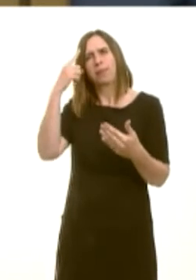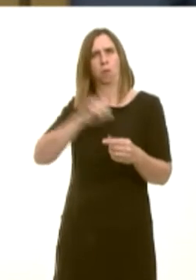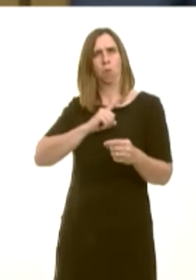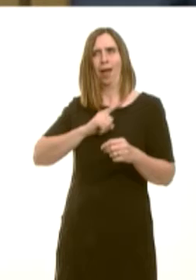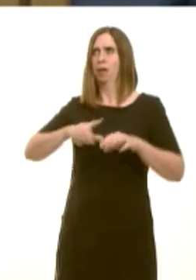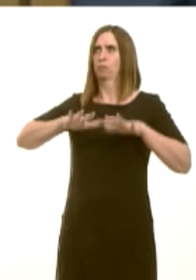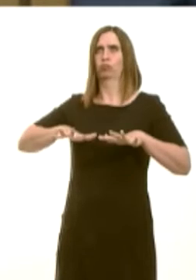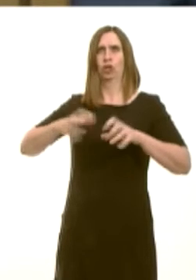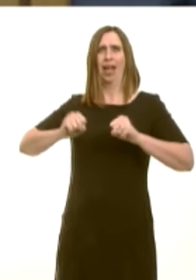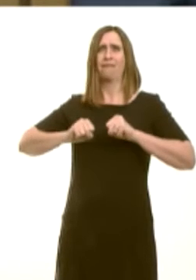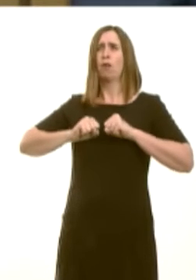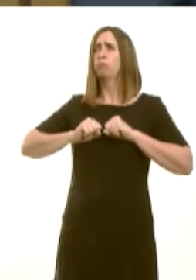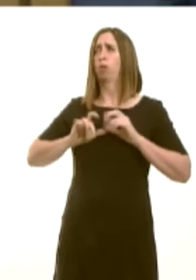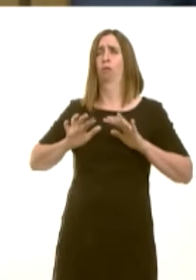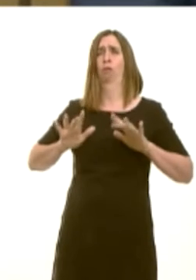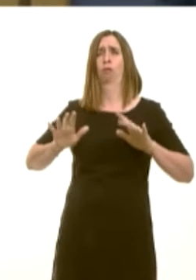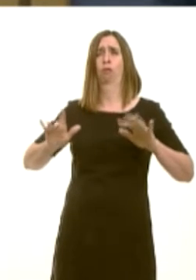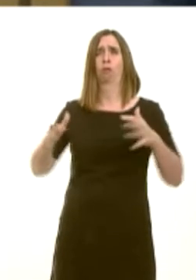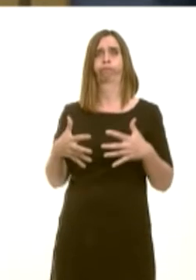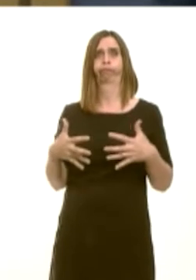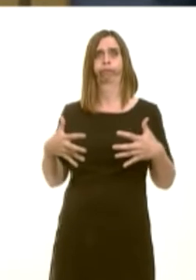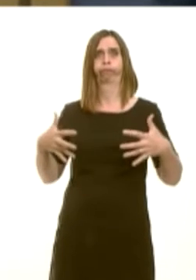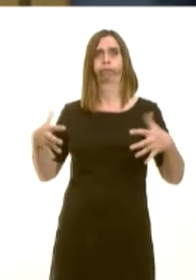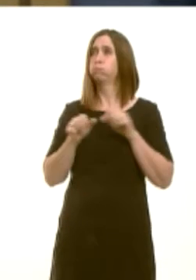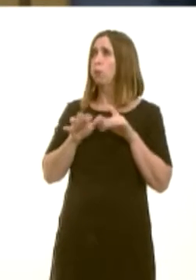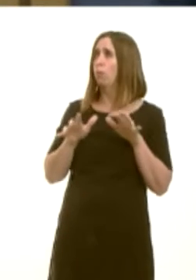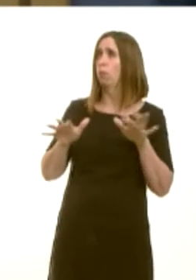environmentí. I know that the Children, Young People and Education Committee touched on